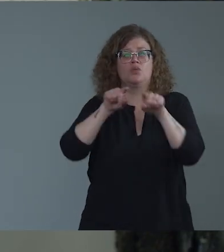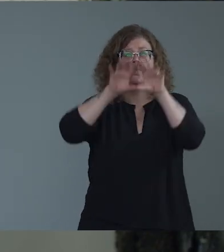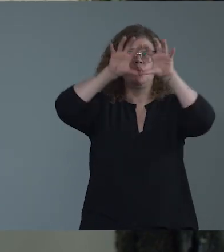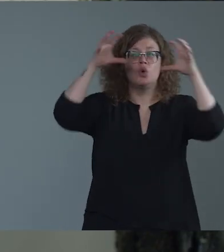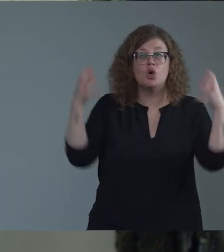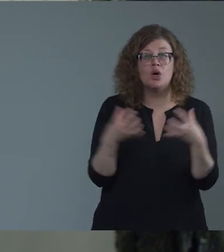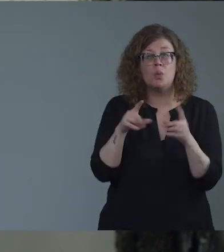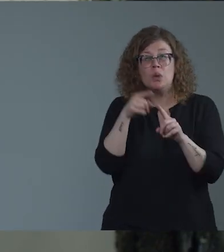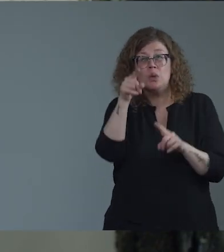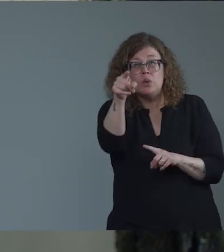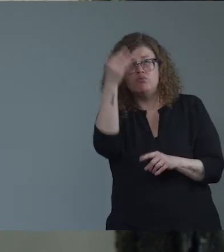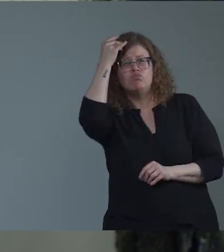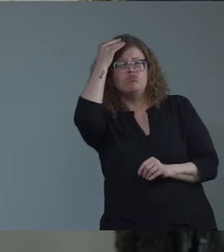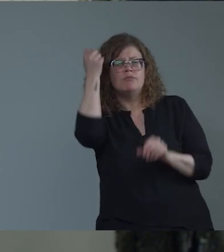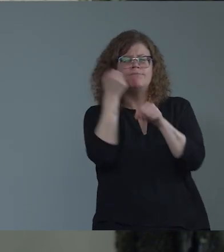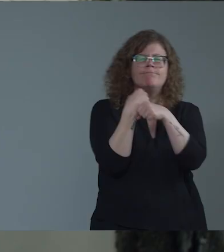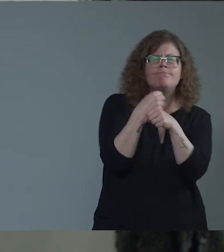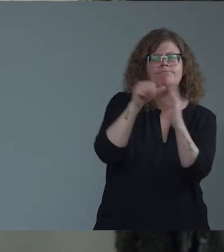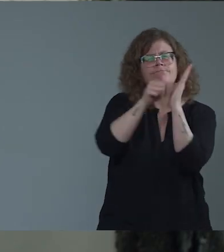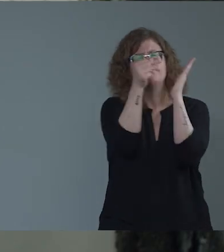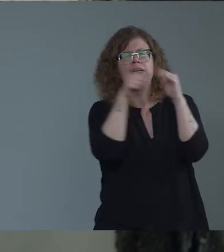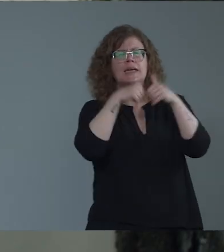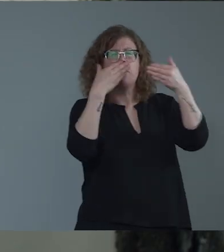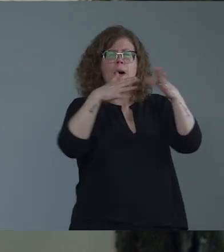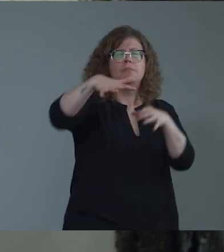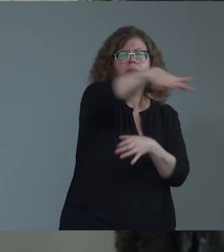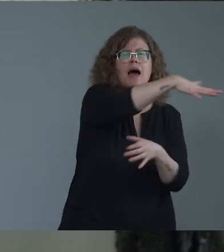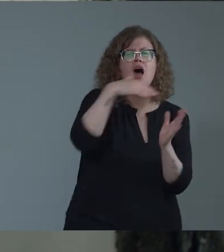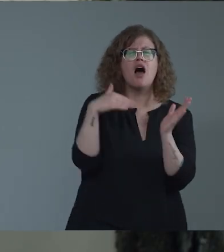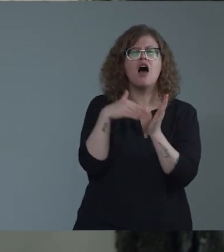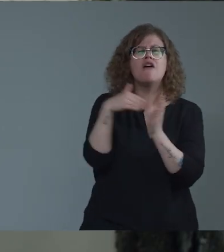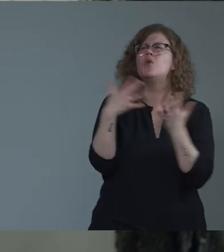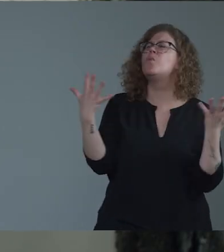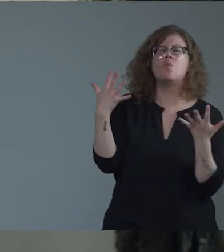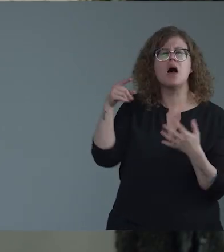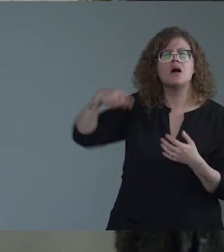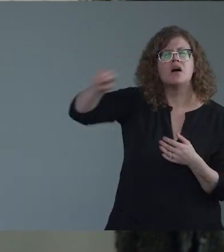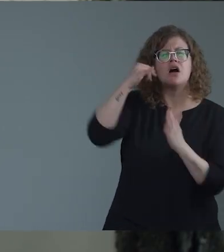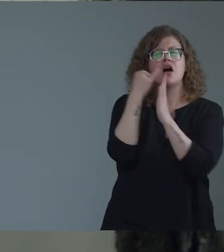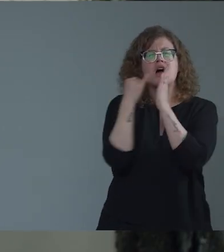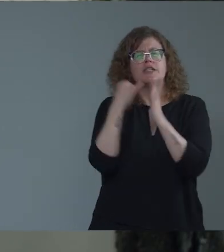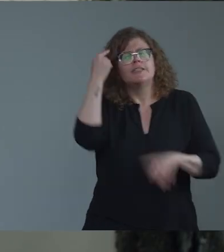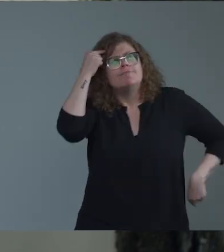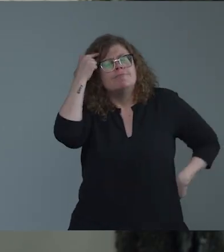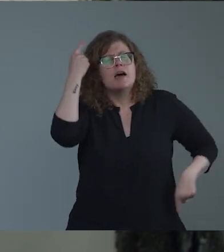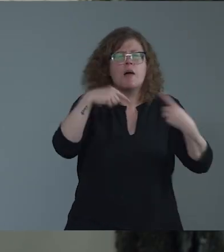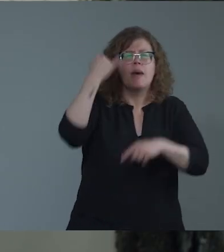driver, in our creative economy and in our economy as a whole. So when you think about creating a sculpture in the public space,